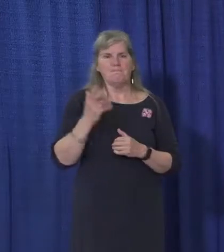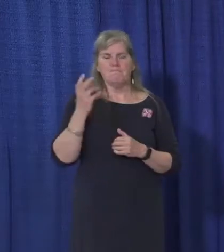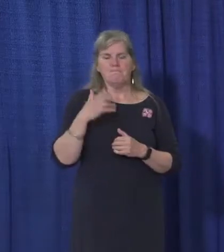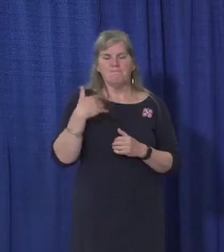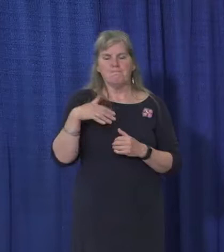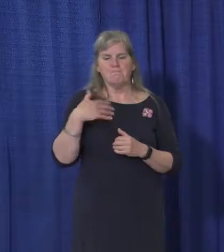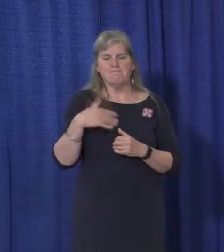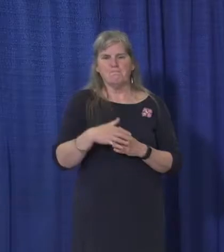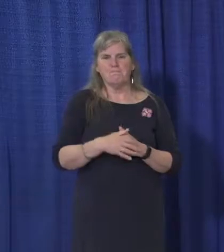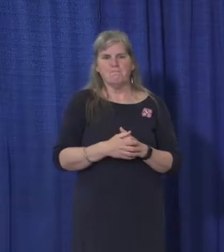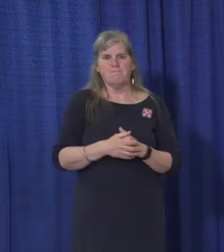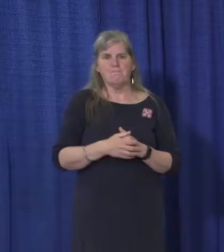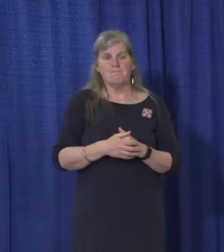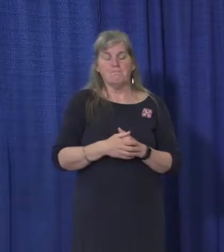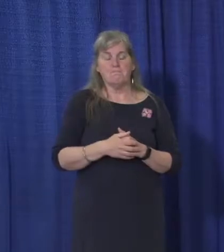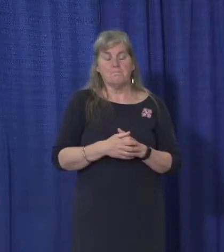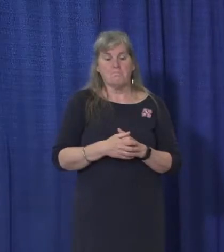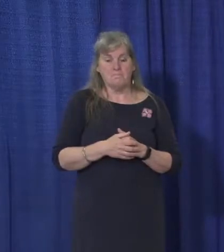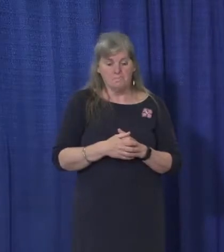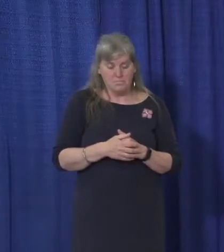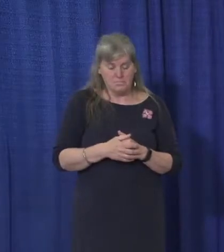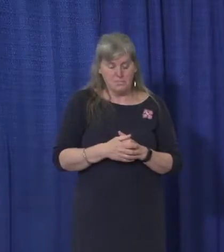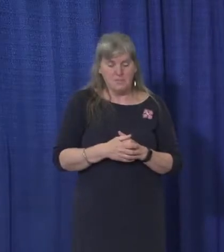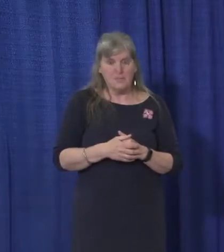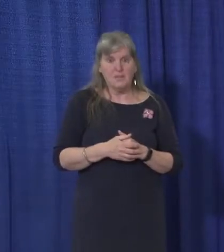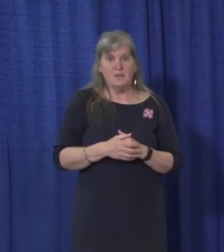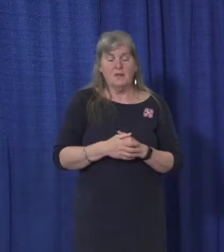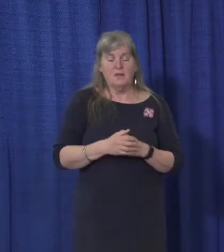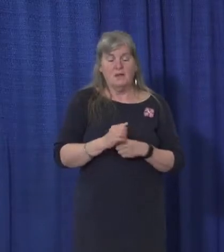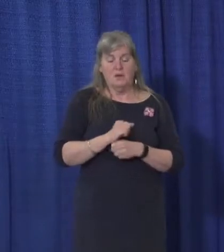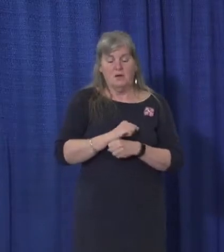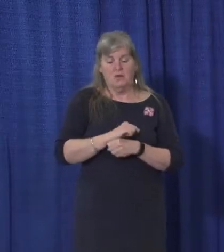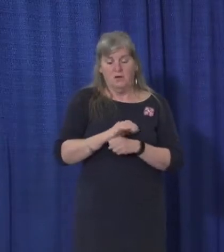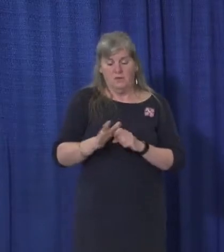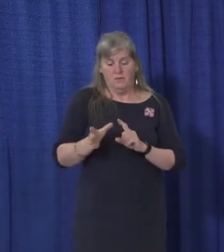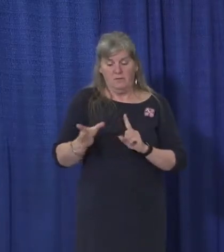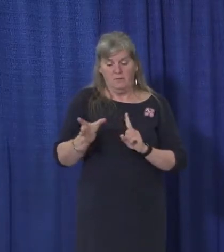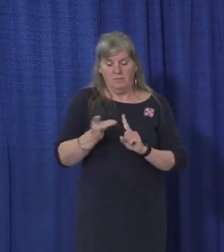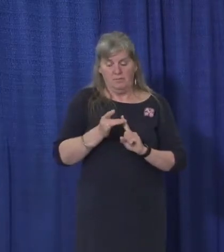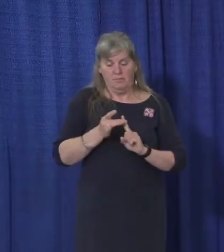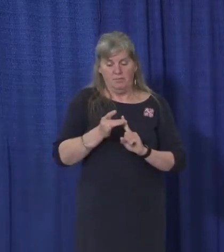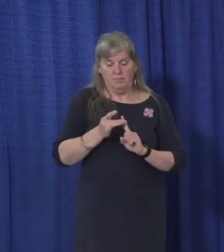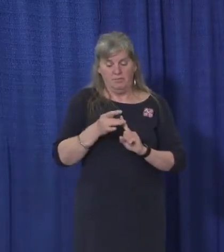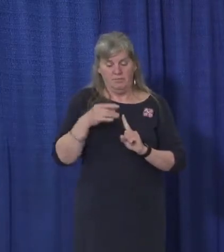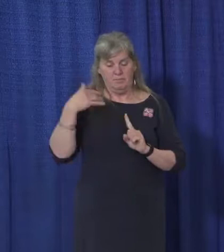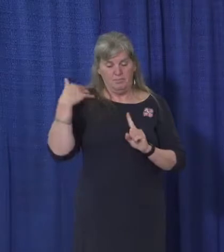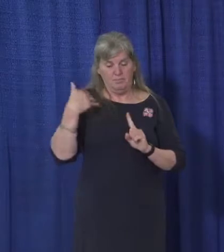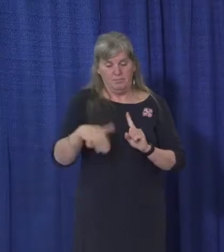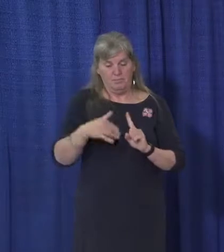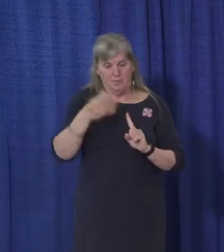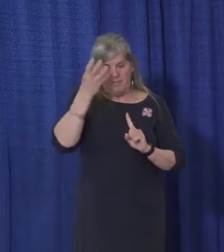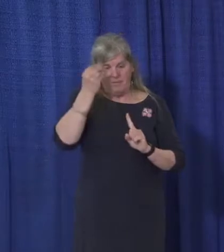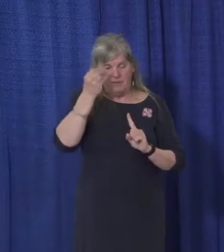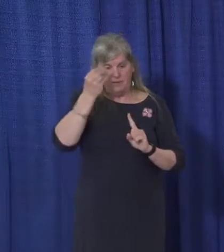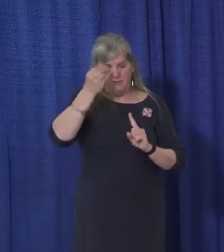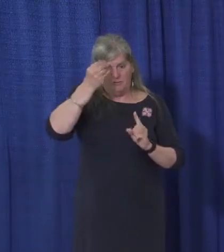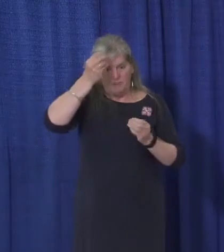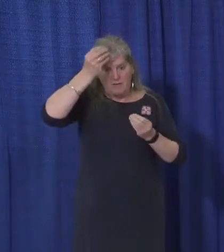To see the turnaround in case information that we are getting so we can stay on top of this